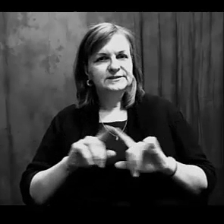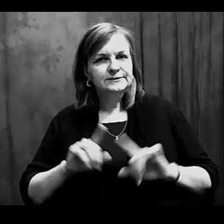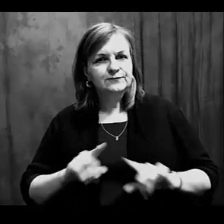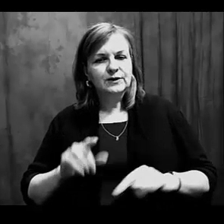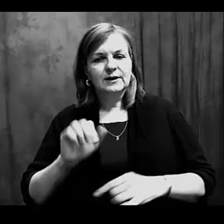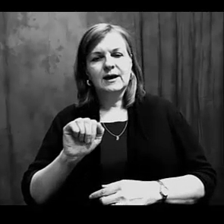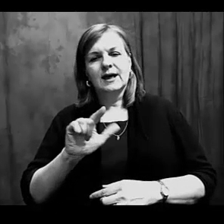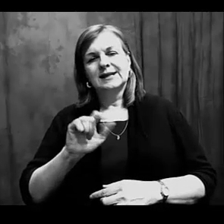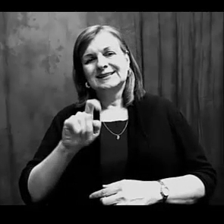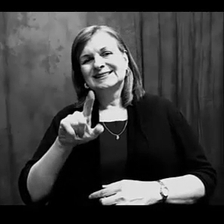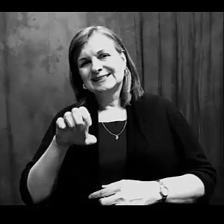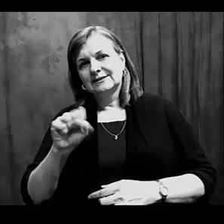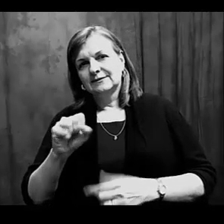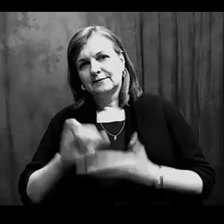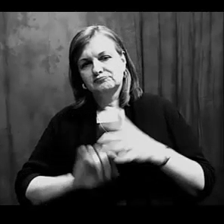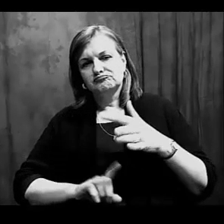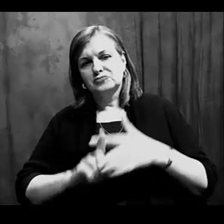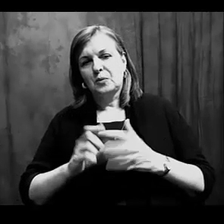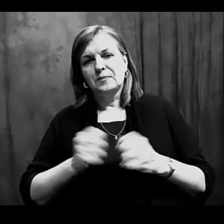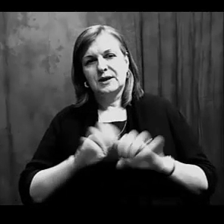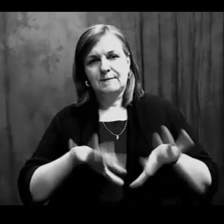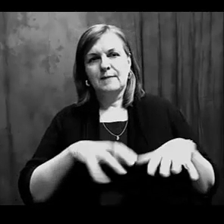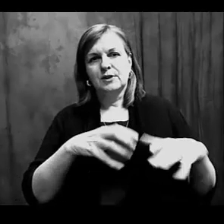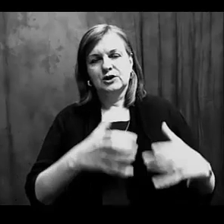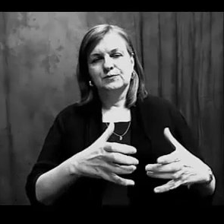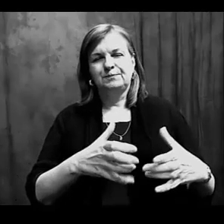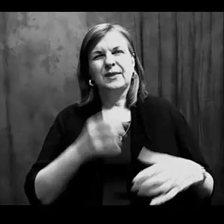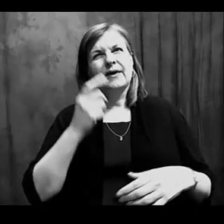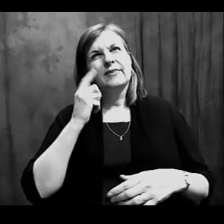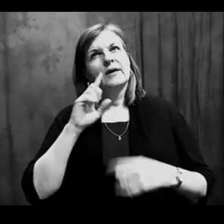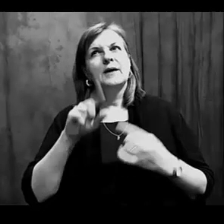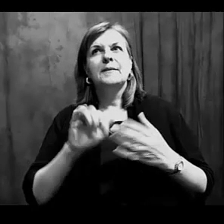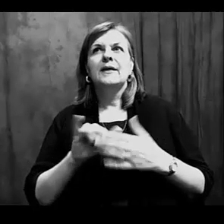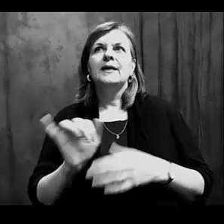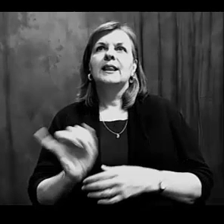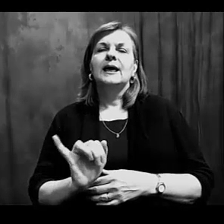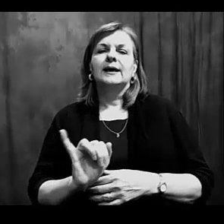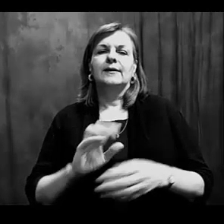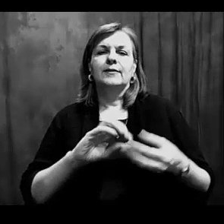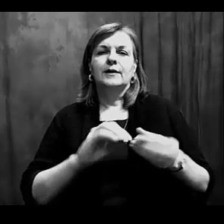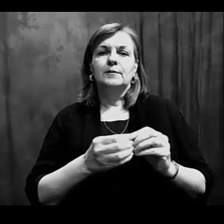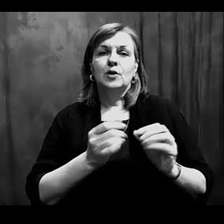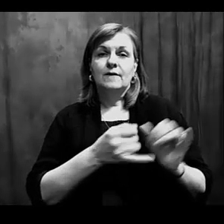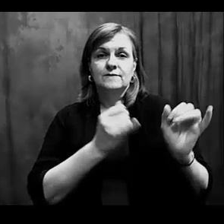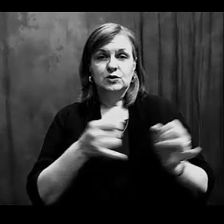variable alleles in a population so think about this as